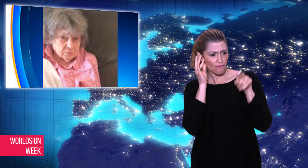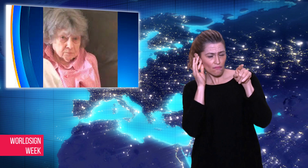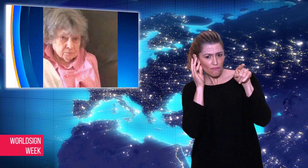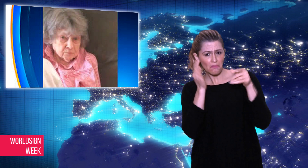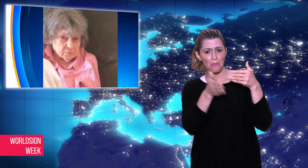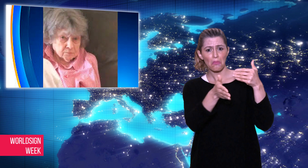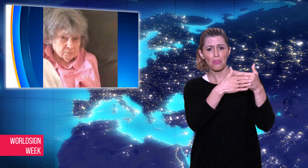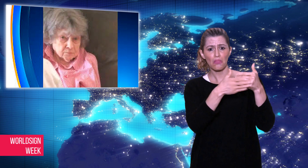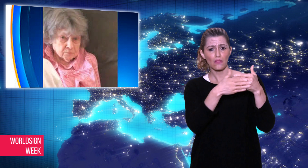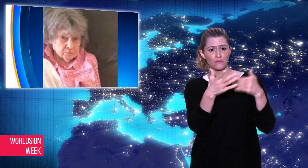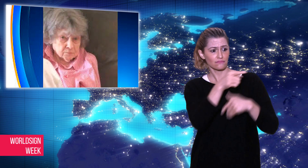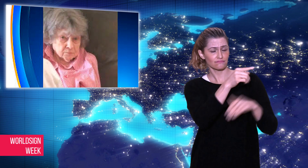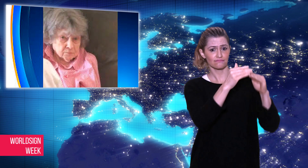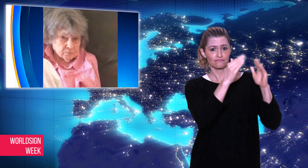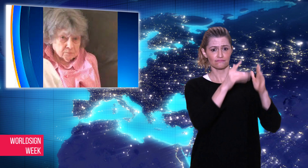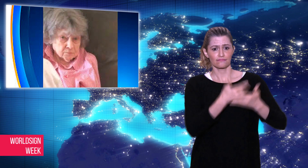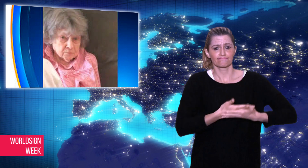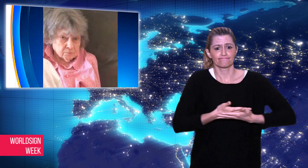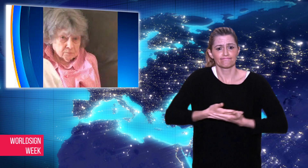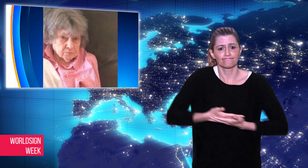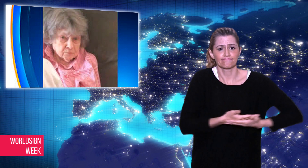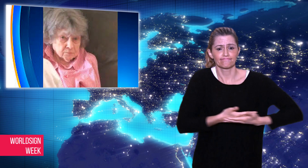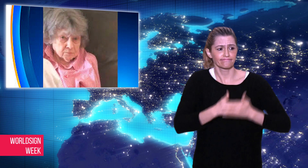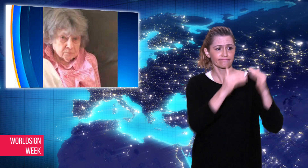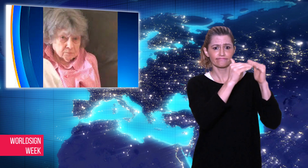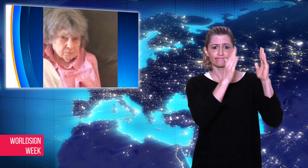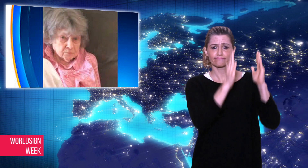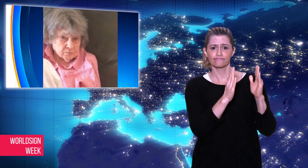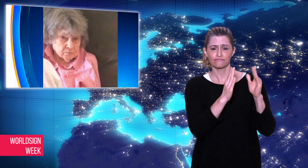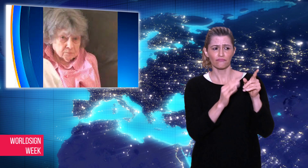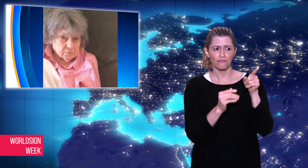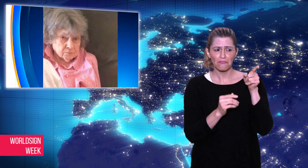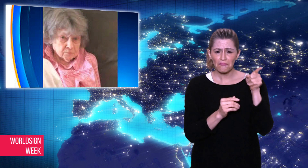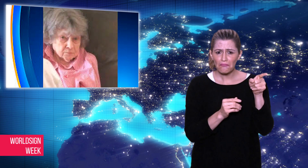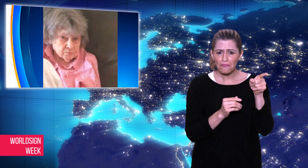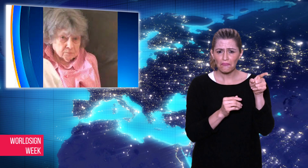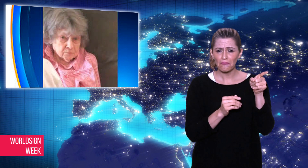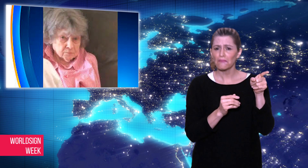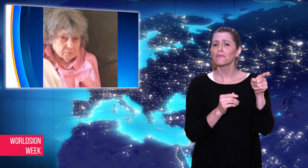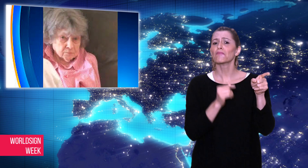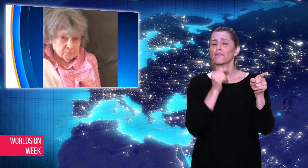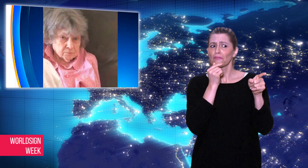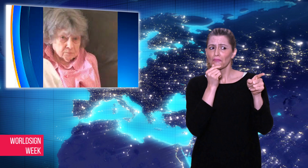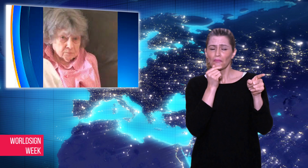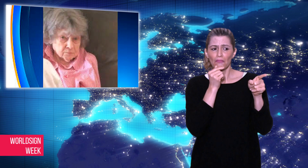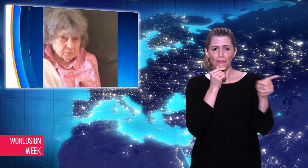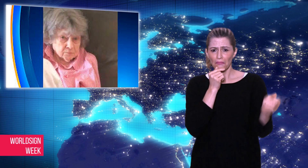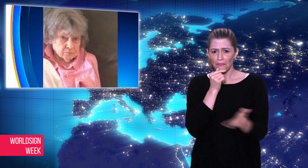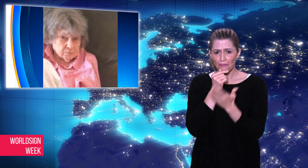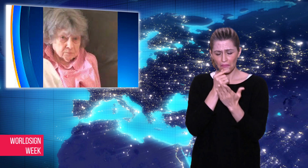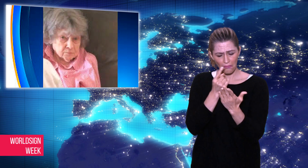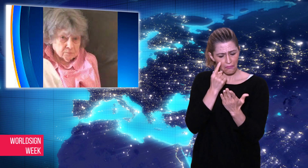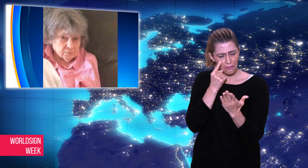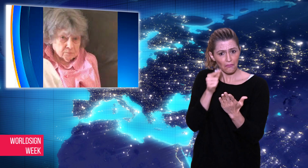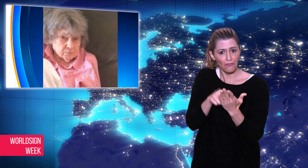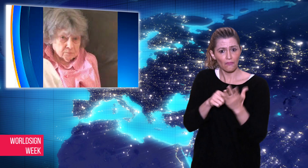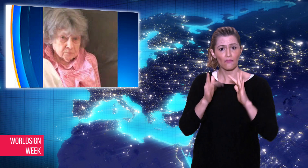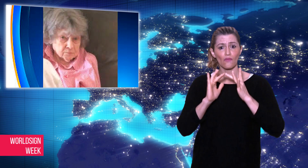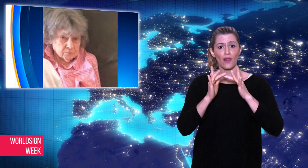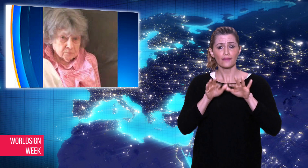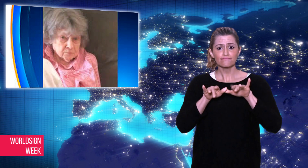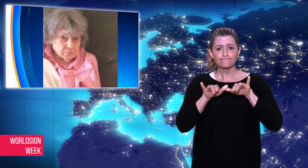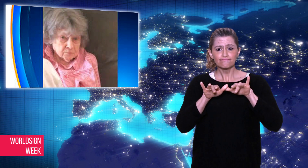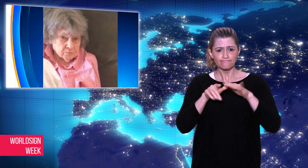bike, and spotted a woman near a nursery home.